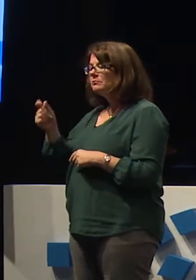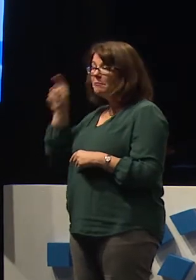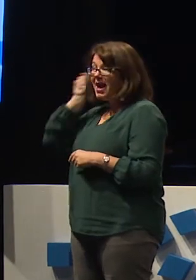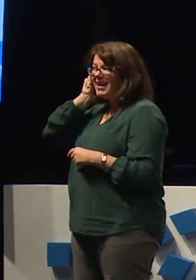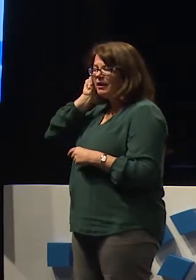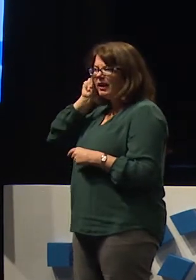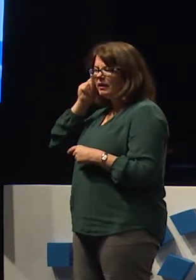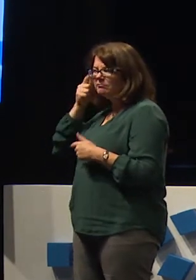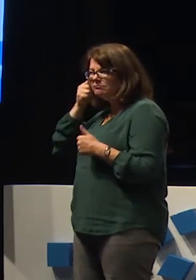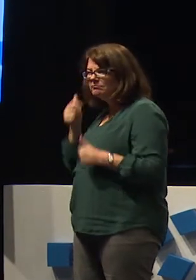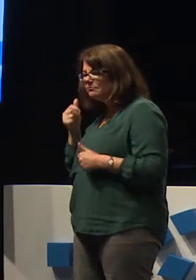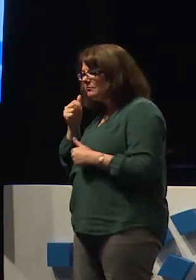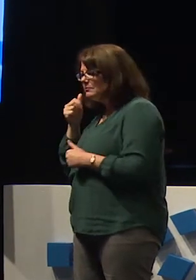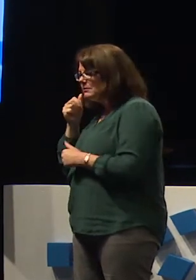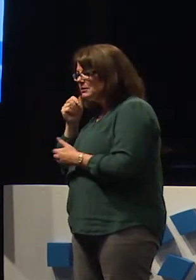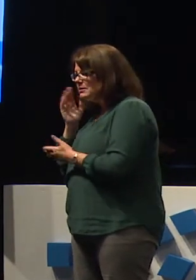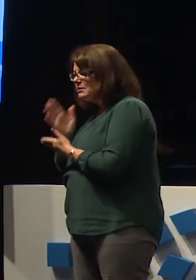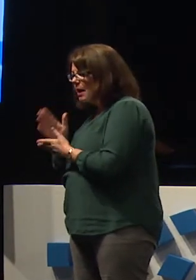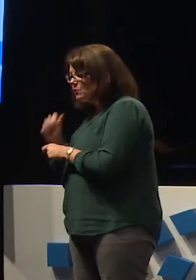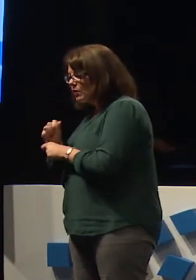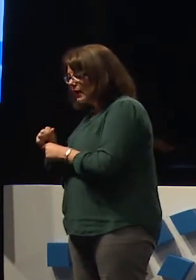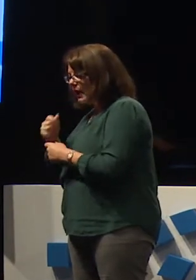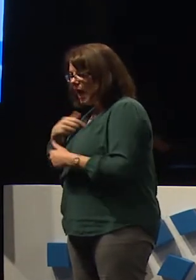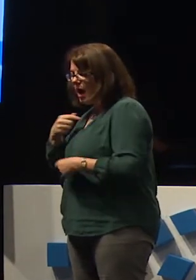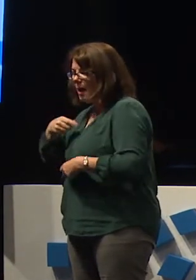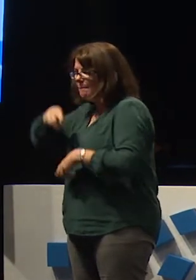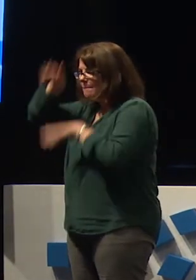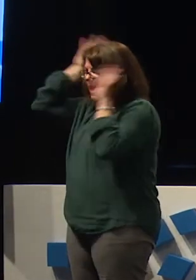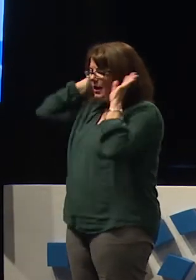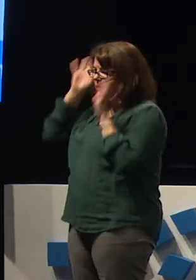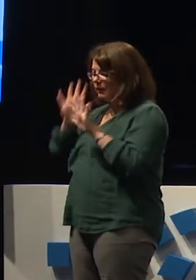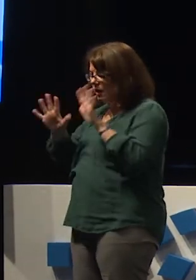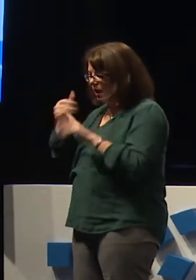and I couldn't take the call and I pin it and so I had to hang up the phone